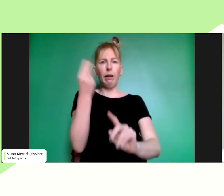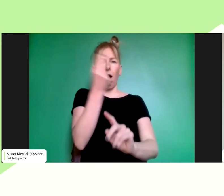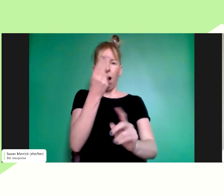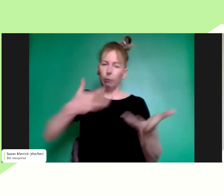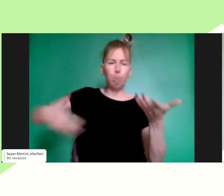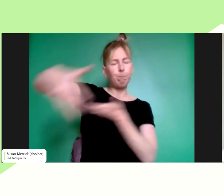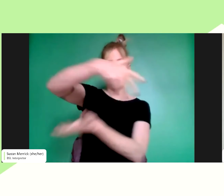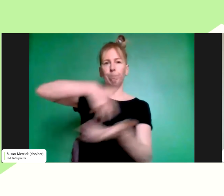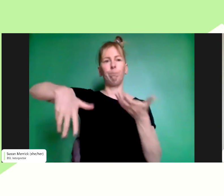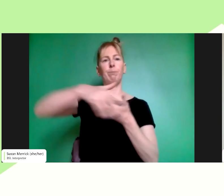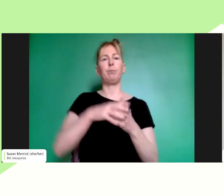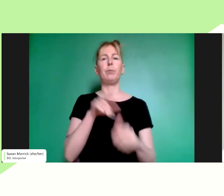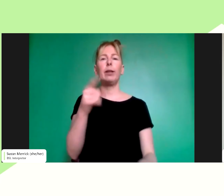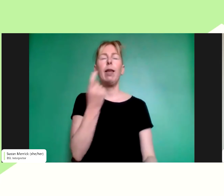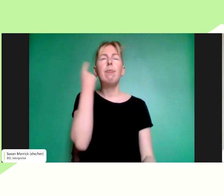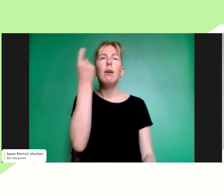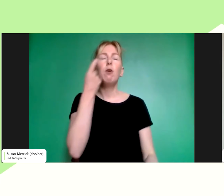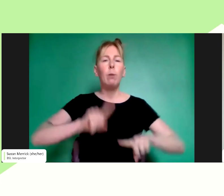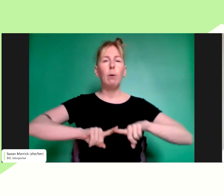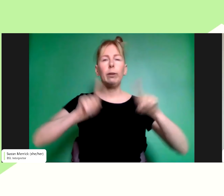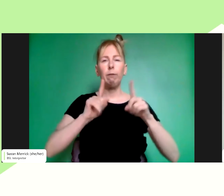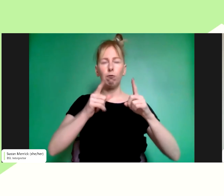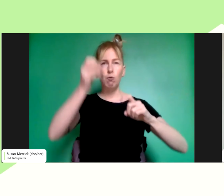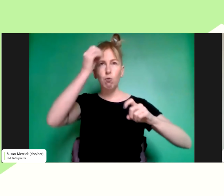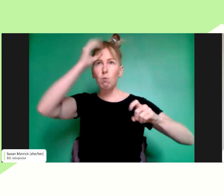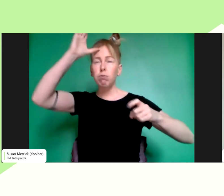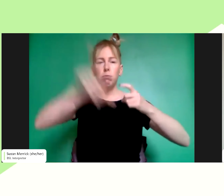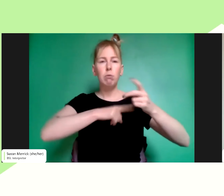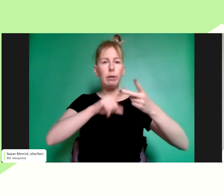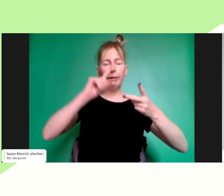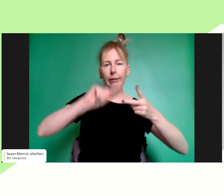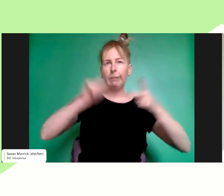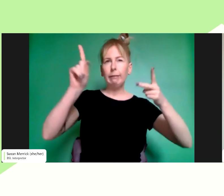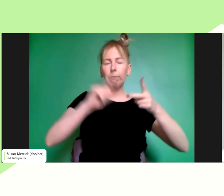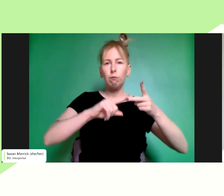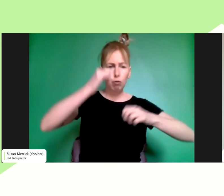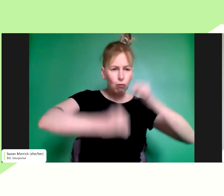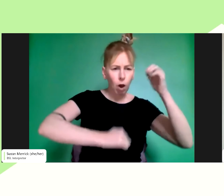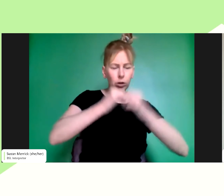cosmologies and knowledge systems that predate Judeo Christian or colonial narratives.